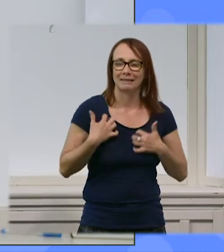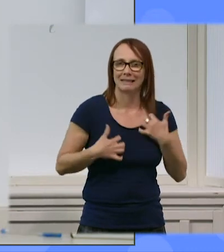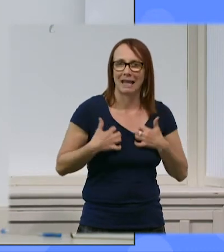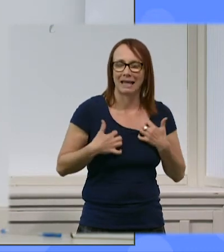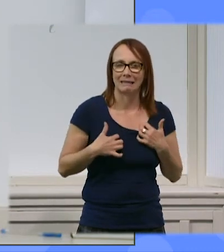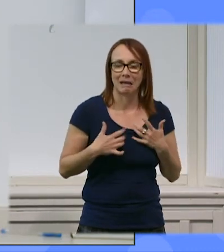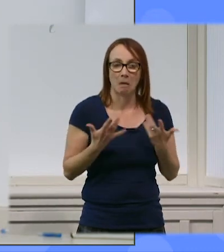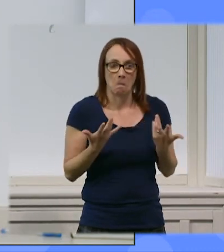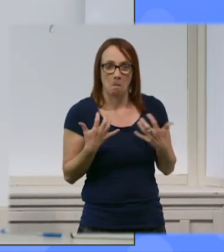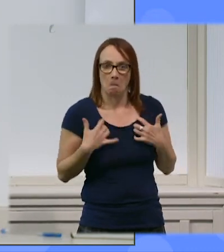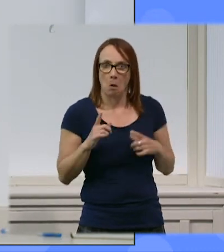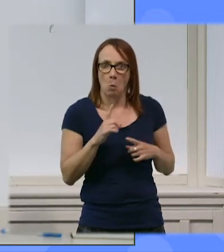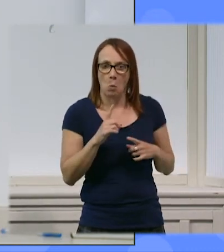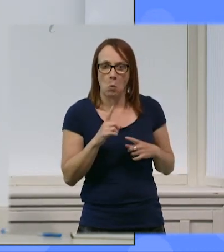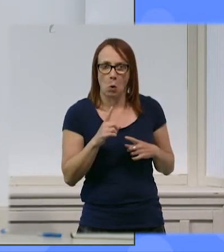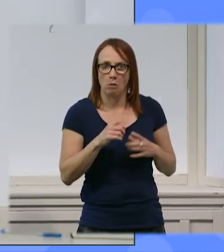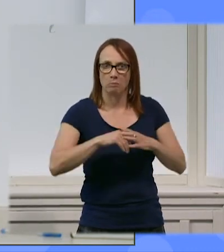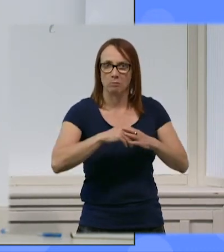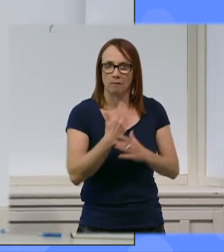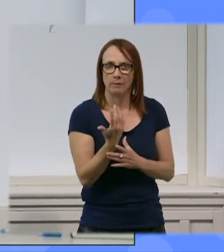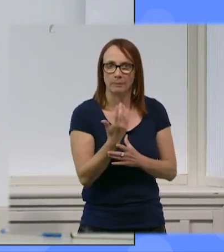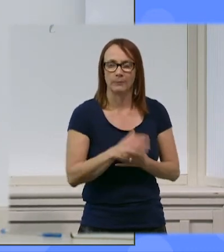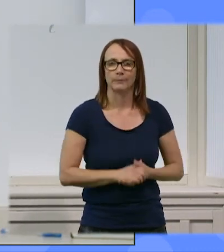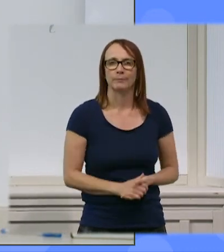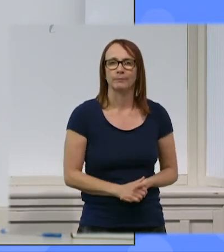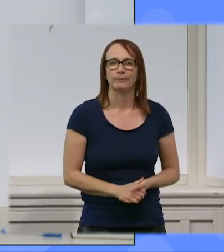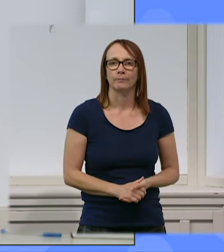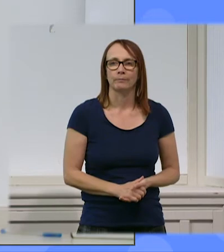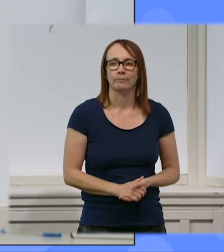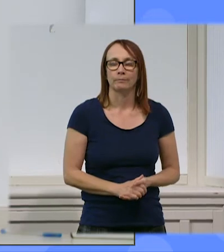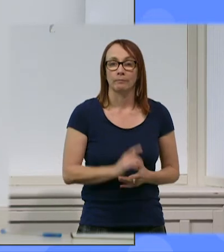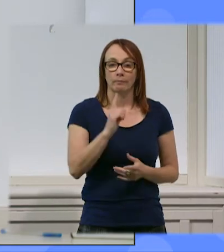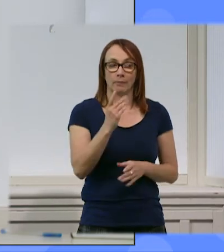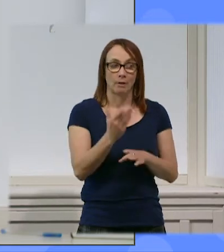develop together on this but before I introduce you to the speakers and I'd